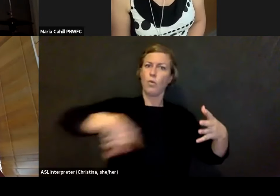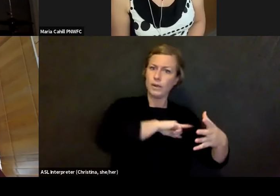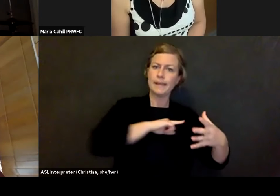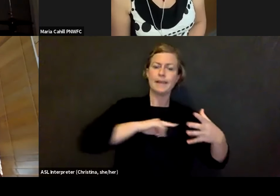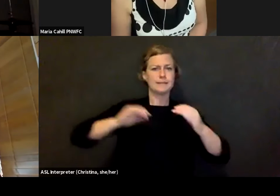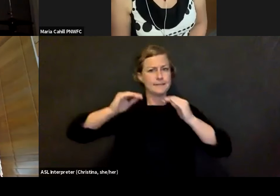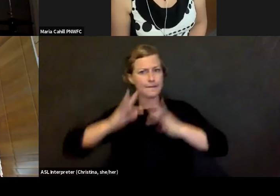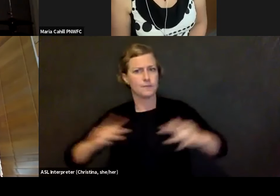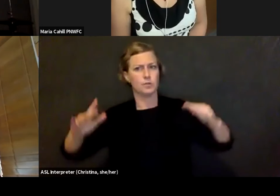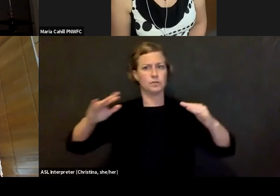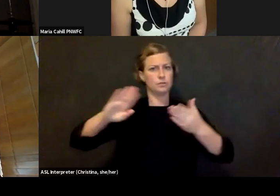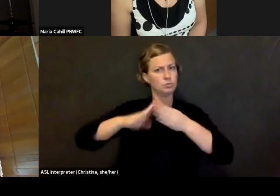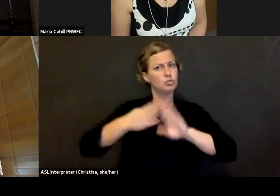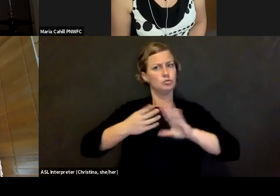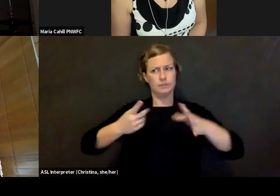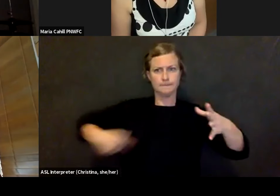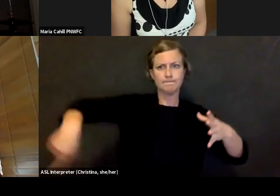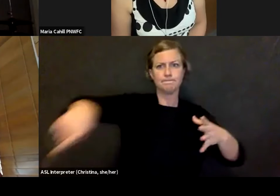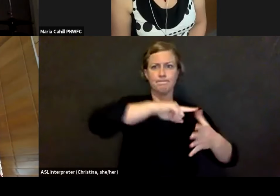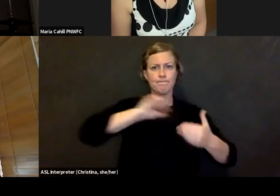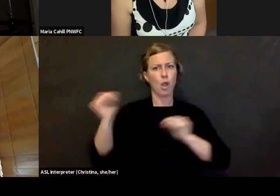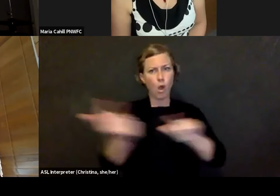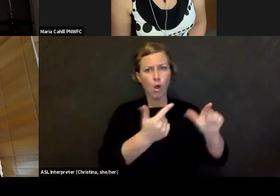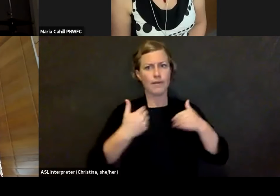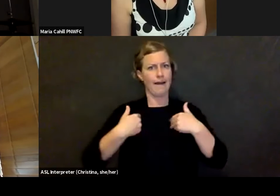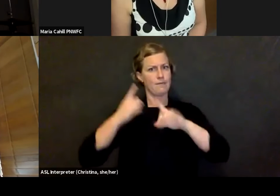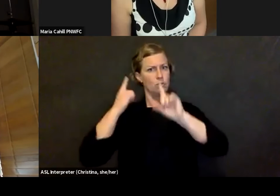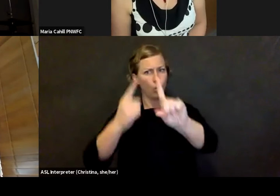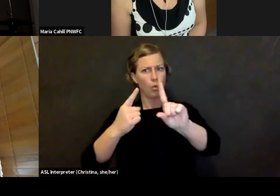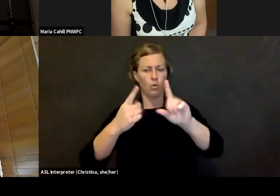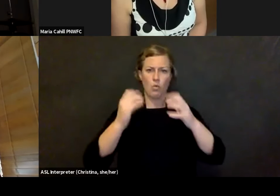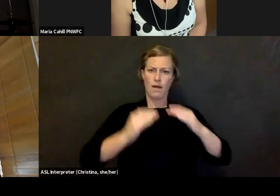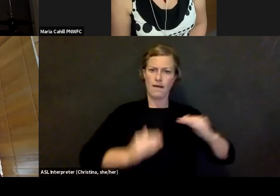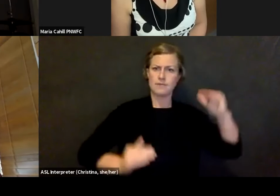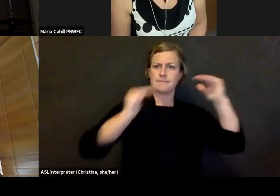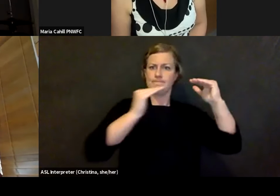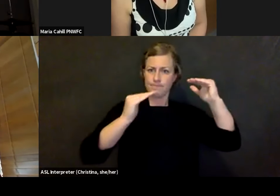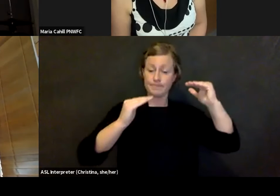matrix of diversity and equity because these are all of our common goals that